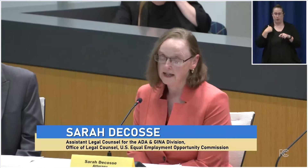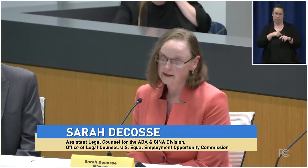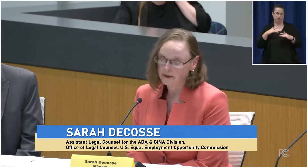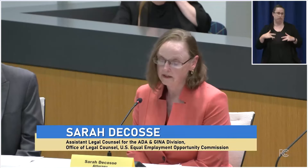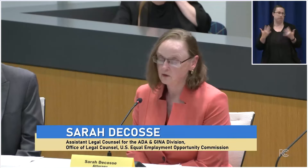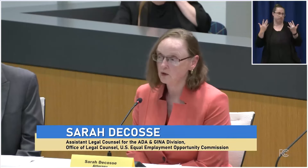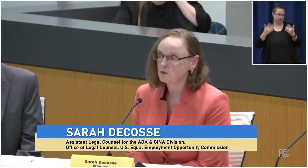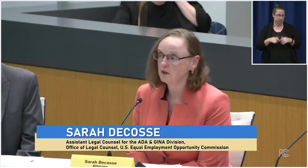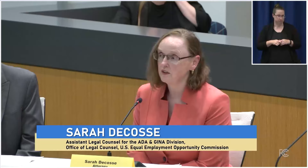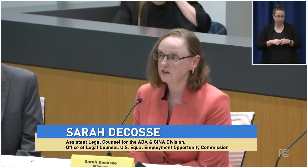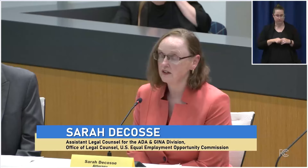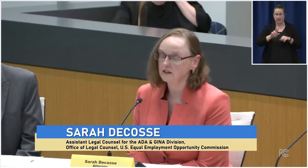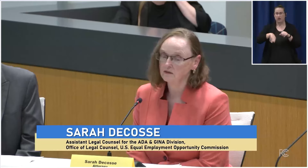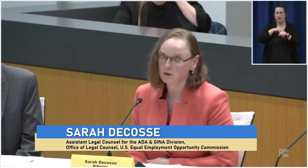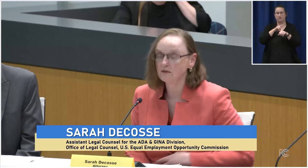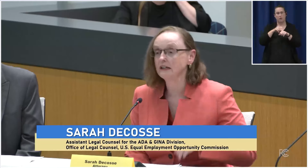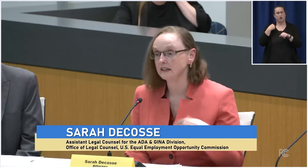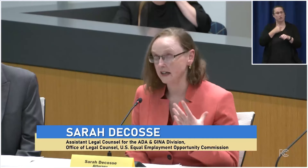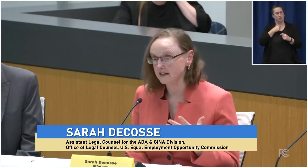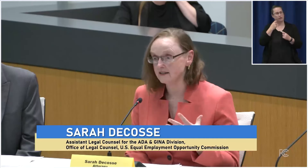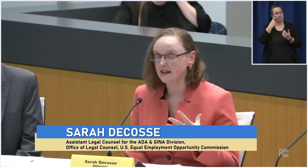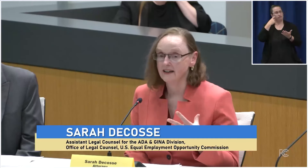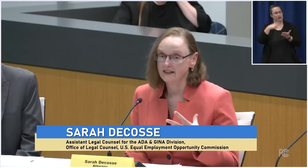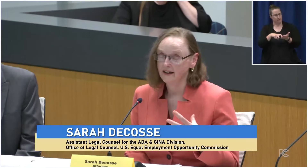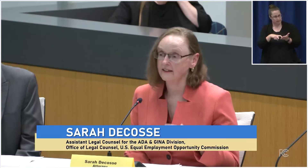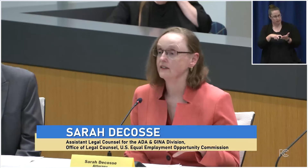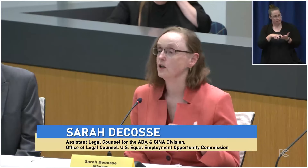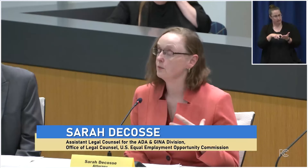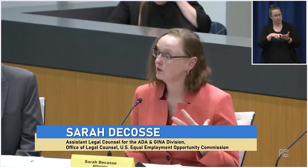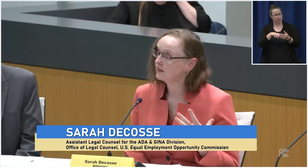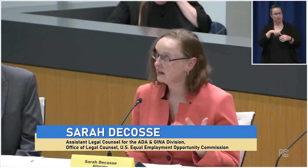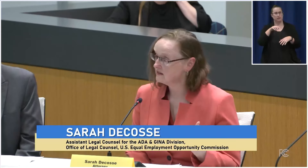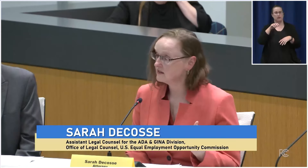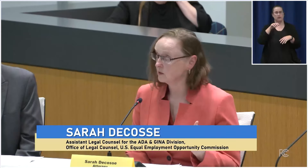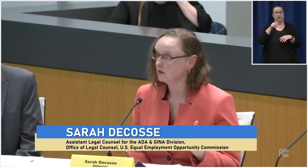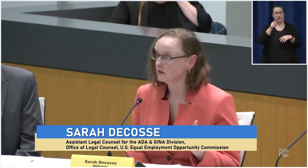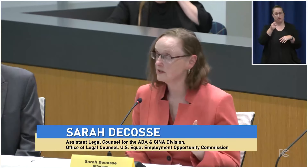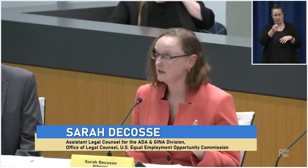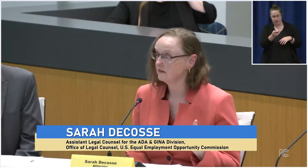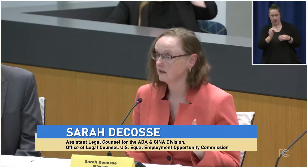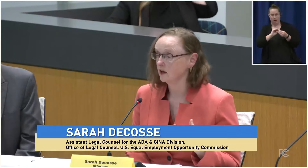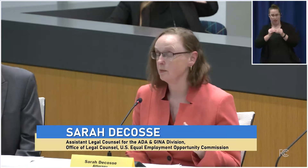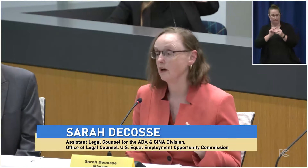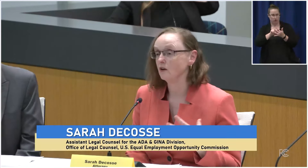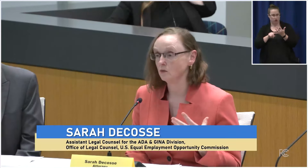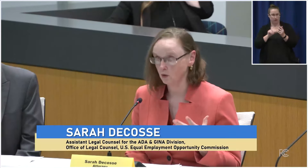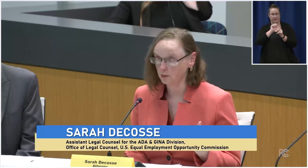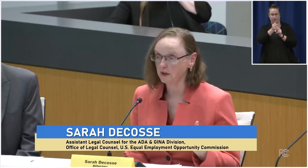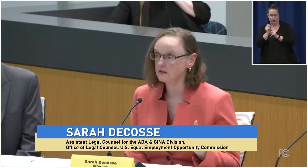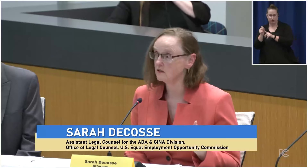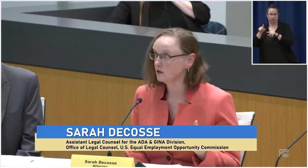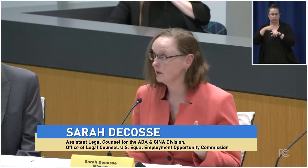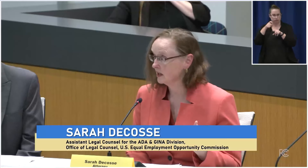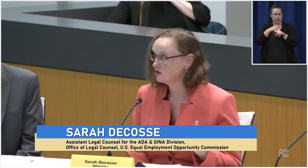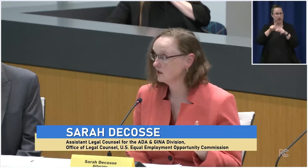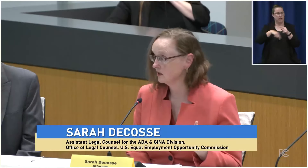SO IT'S REALLY BEING FAIRLY HEAVILY USED WHICH WE'RE JUST DELIGHTED ABOUT.